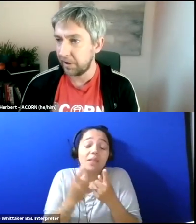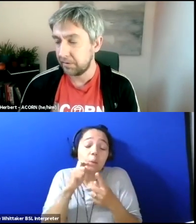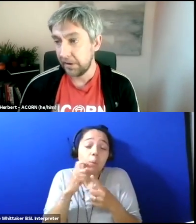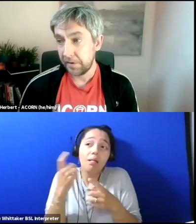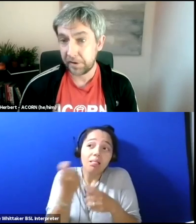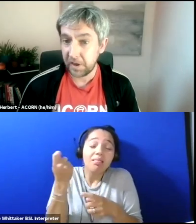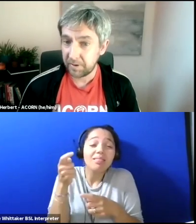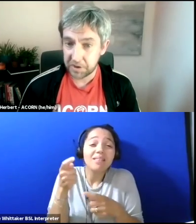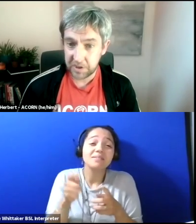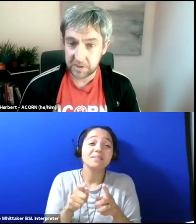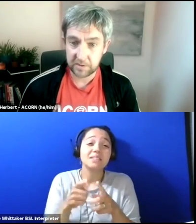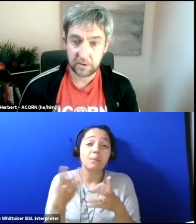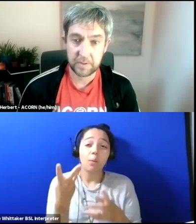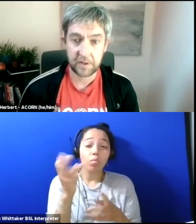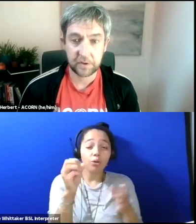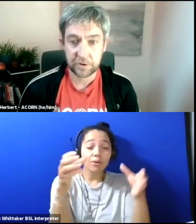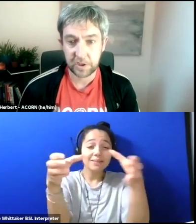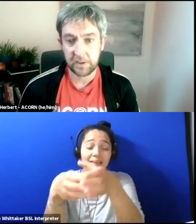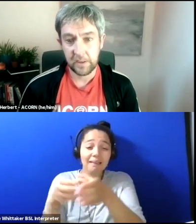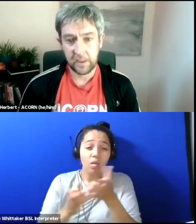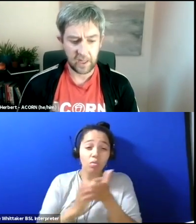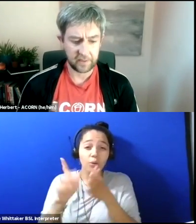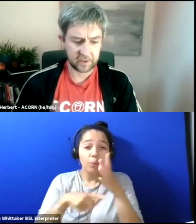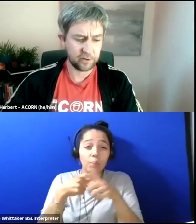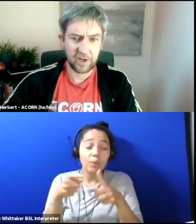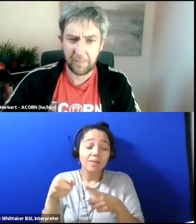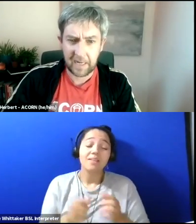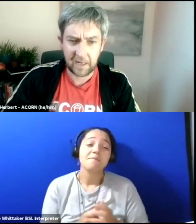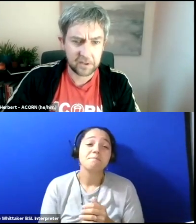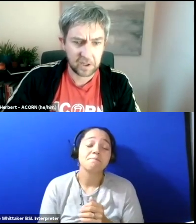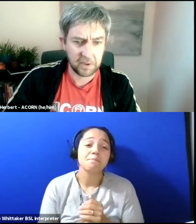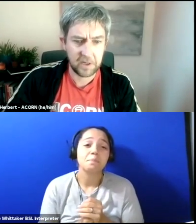So we're now at 30 branches up and down the country, I think we're at about-